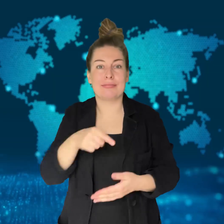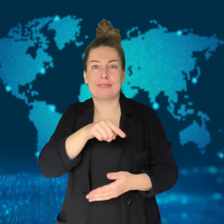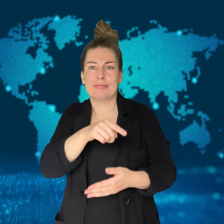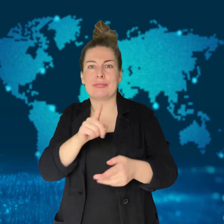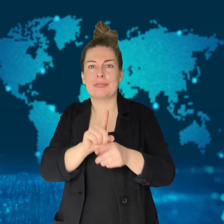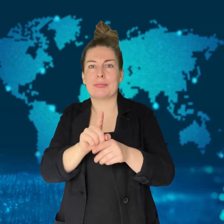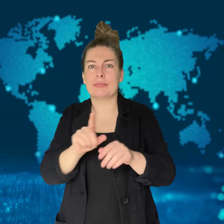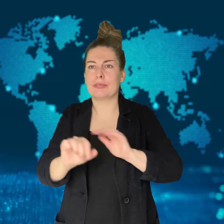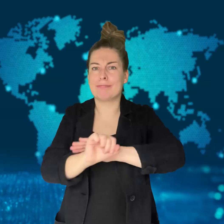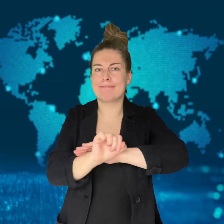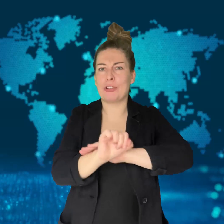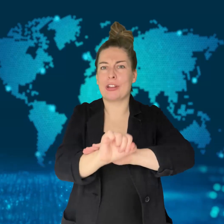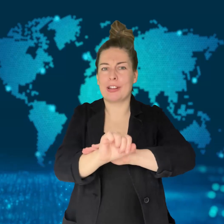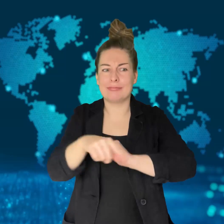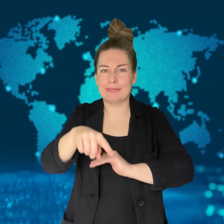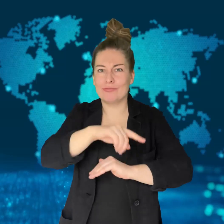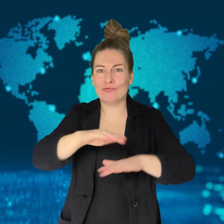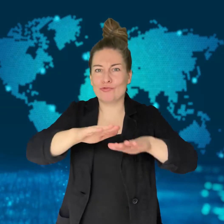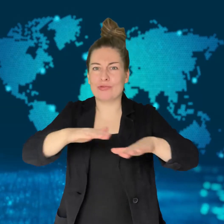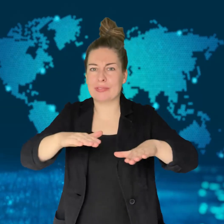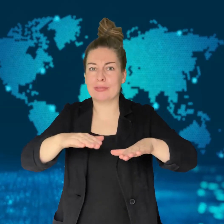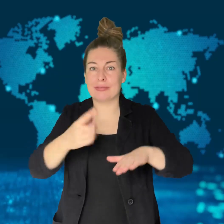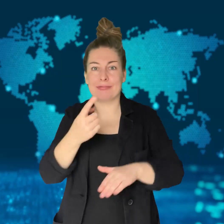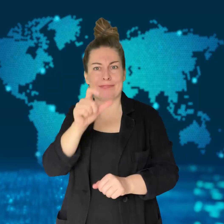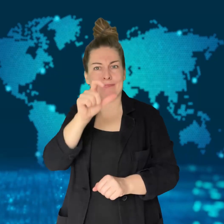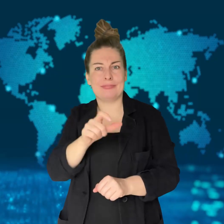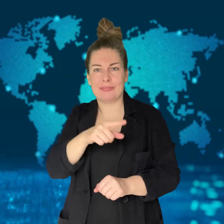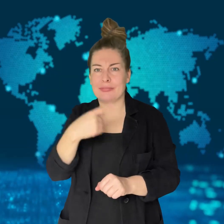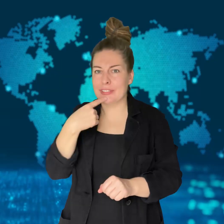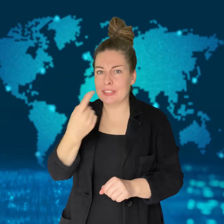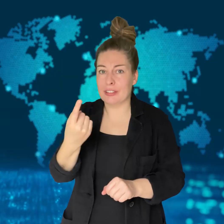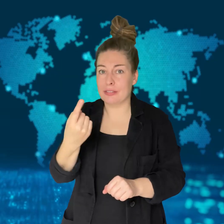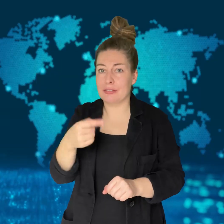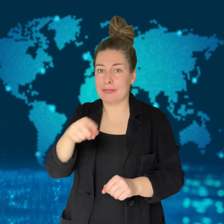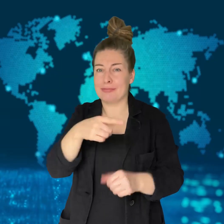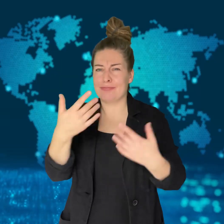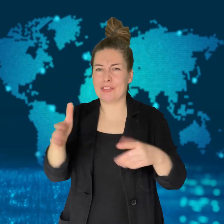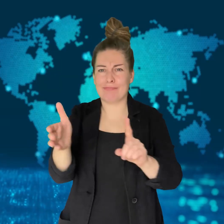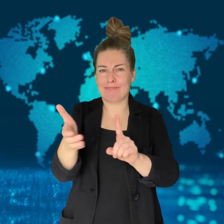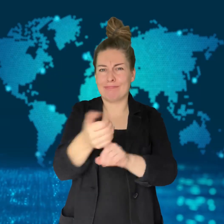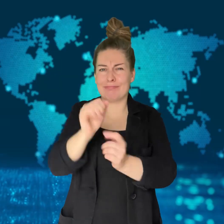medical help as they writhed in pain.